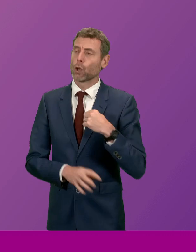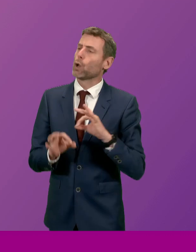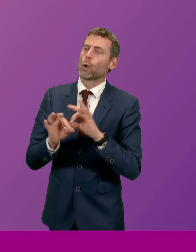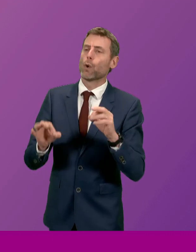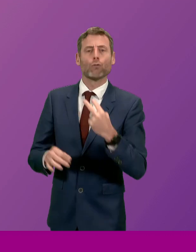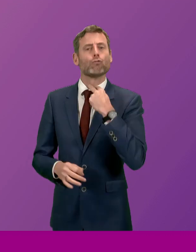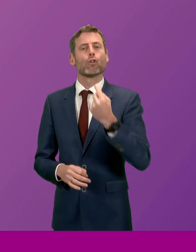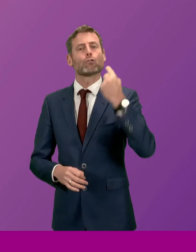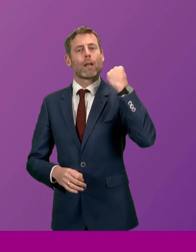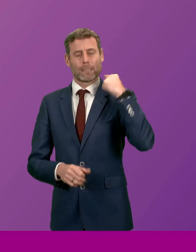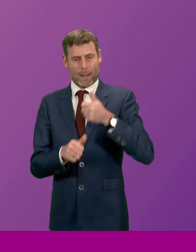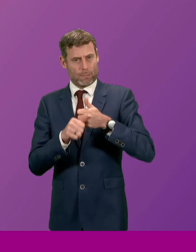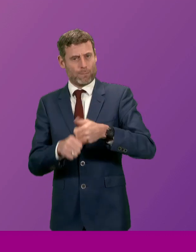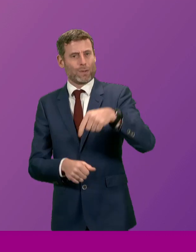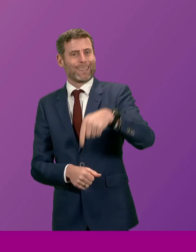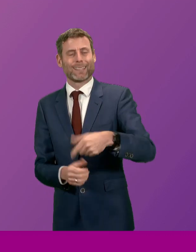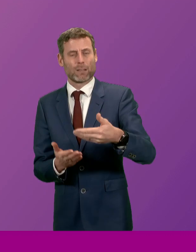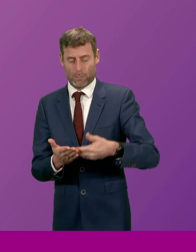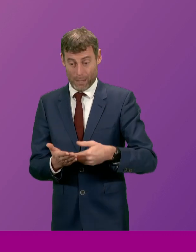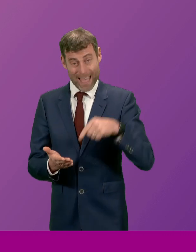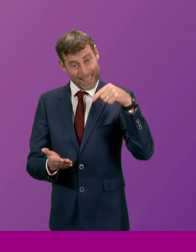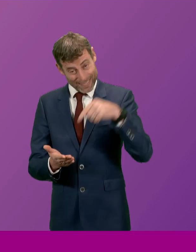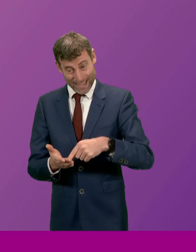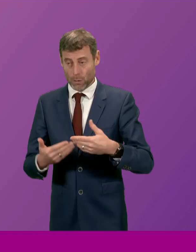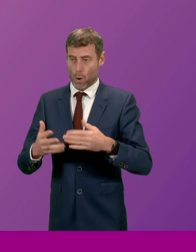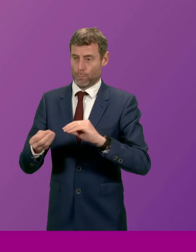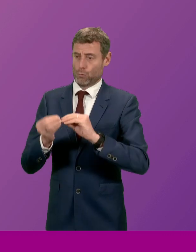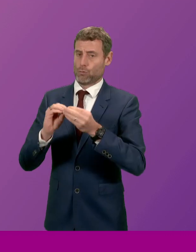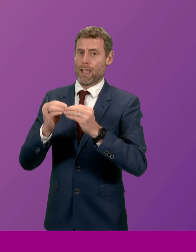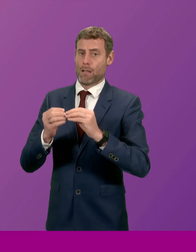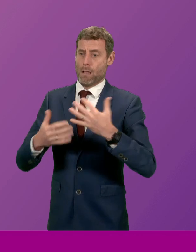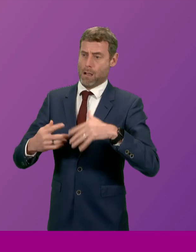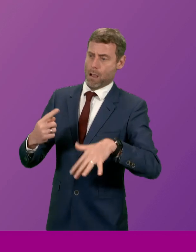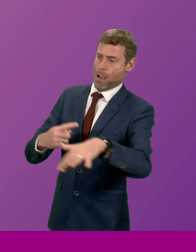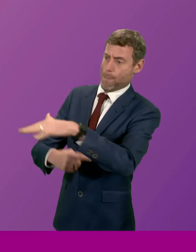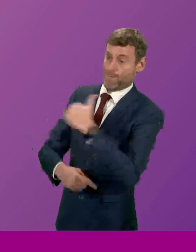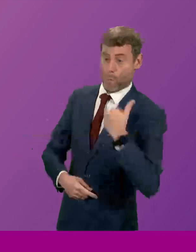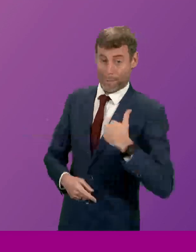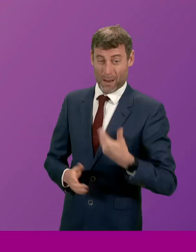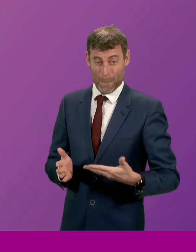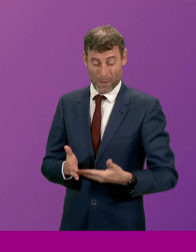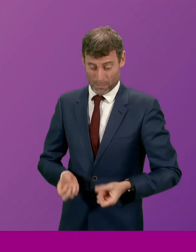no regrets about causing all that harm to women and all that cost to taxpayers?